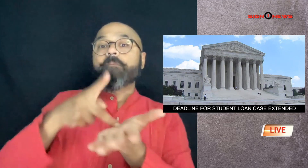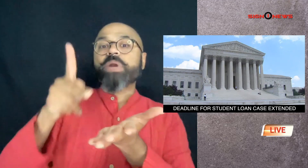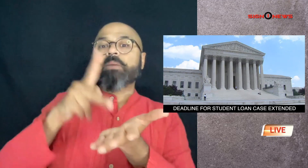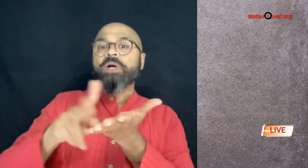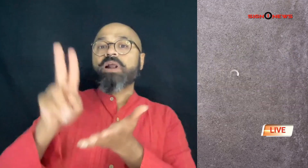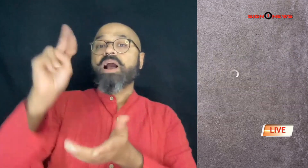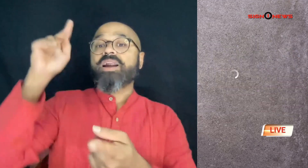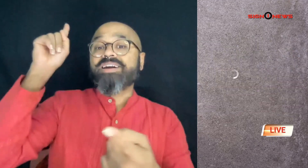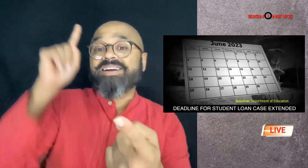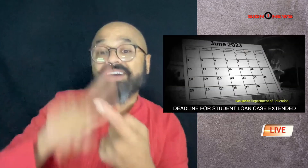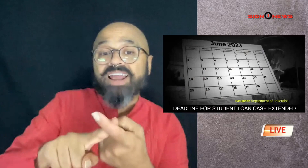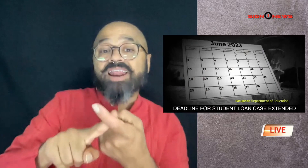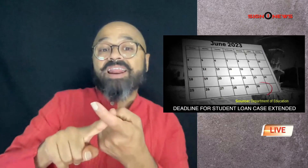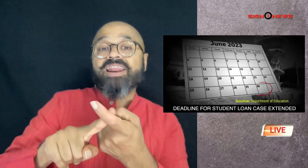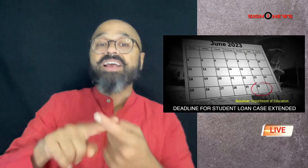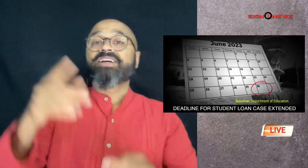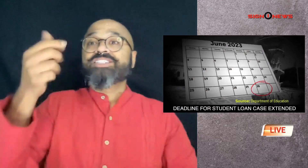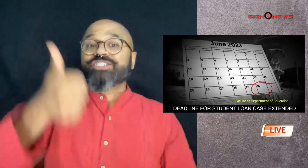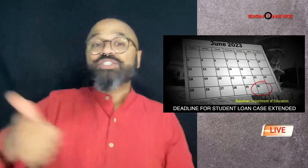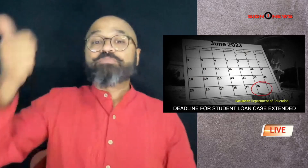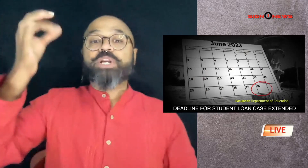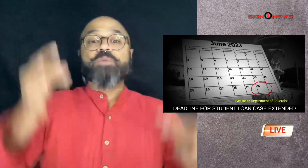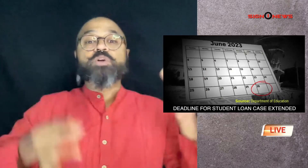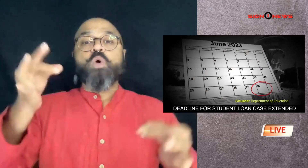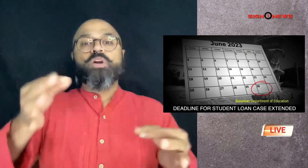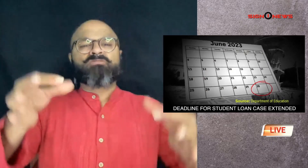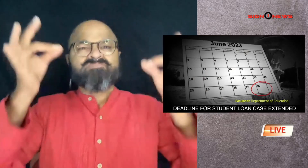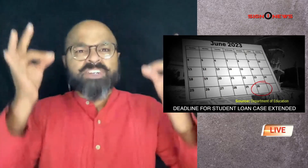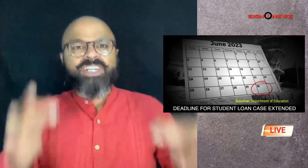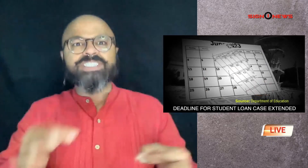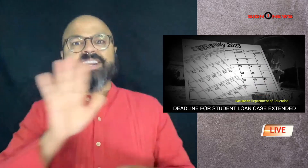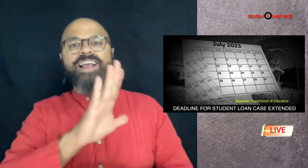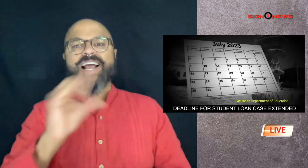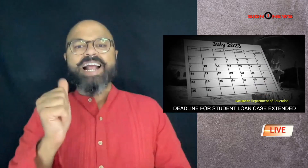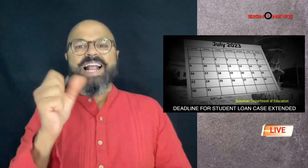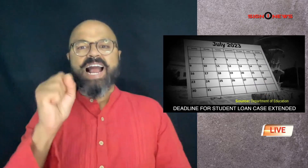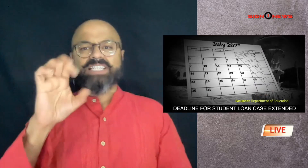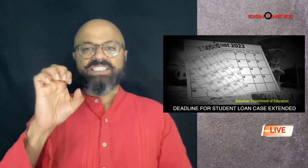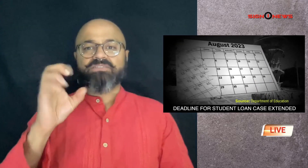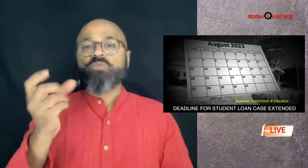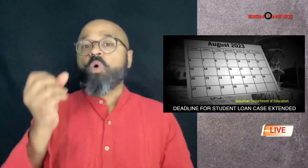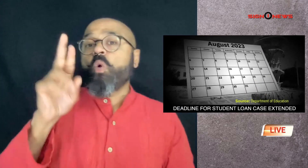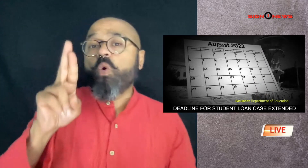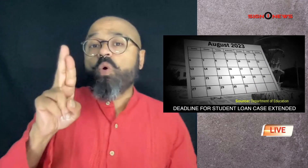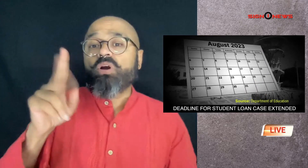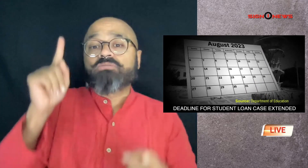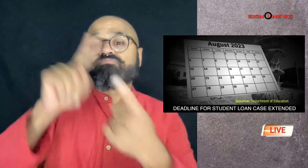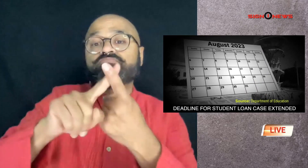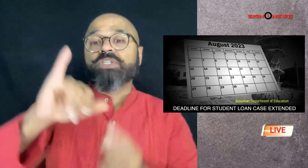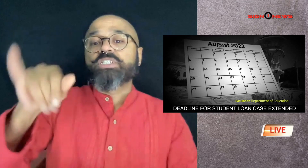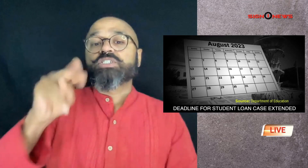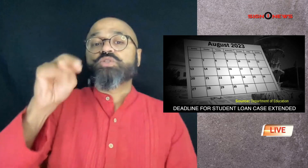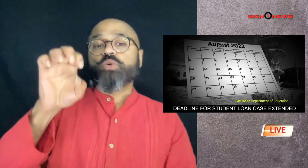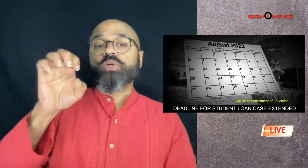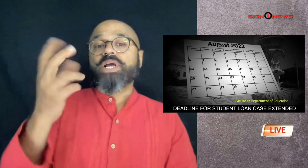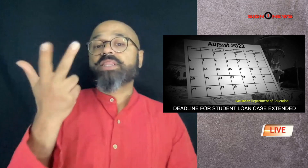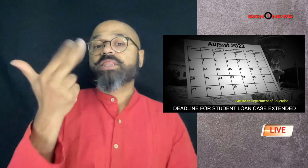until the Supreme Court decides the case or until June 30 whichever comes first